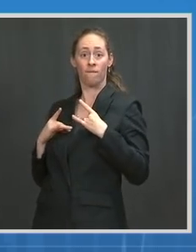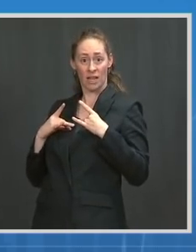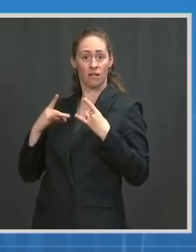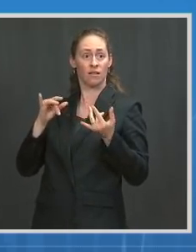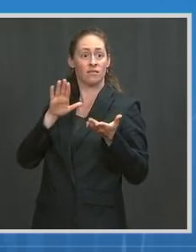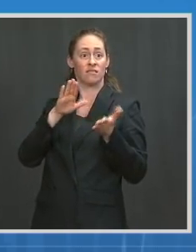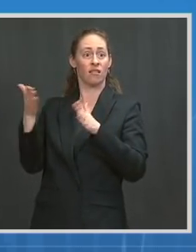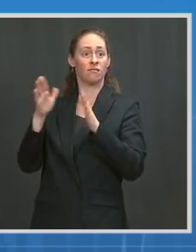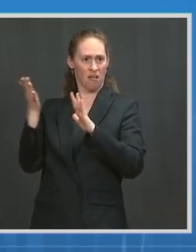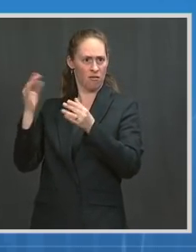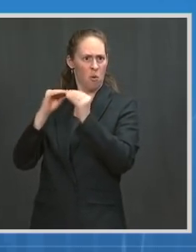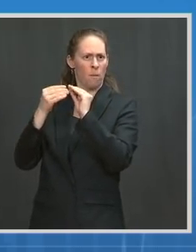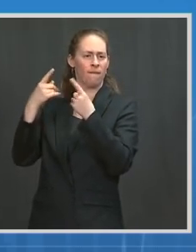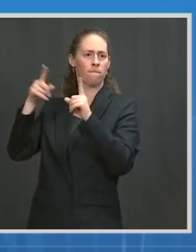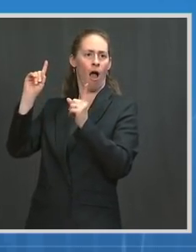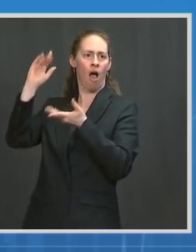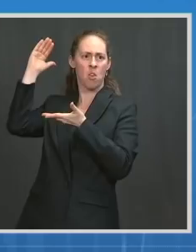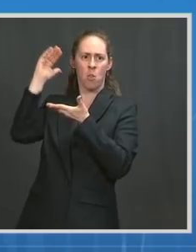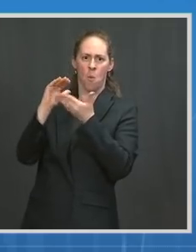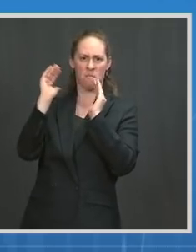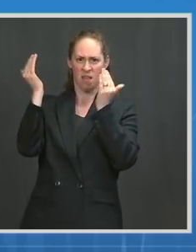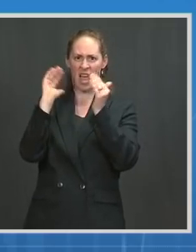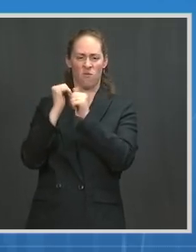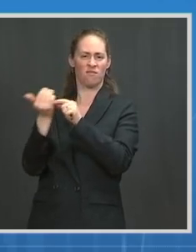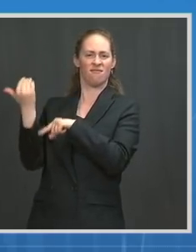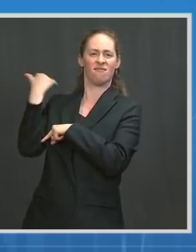Dr. Fauci has reviewed study after study on these calls,